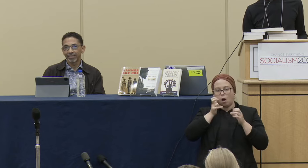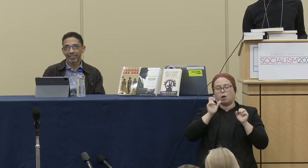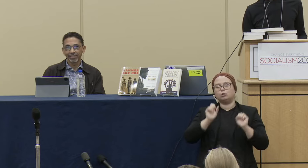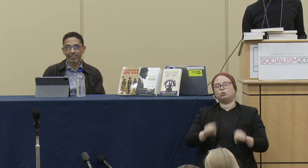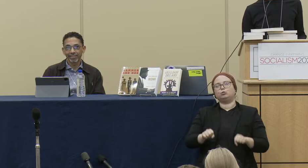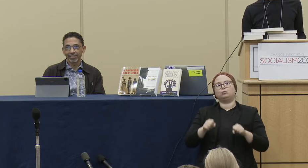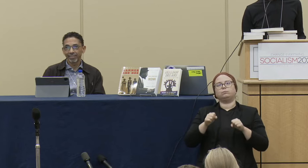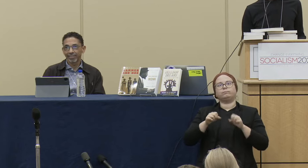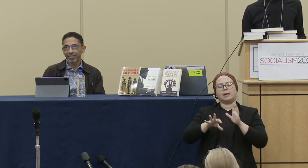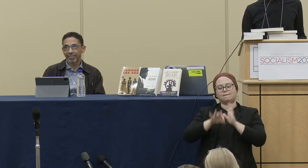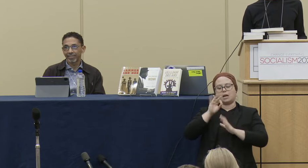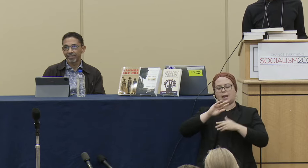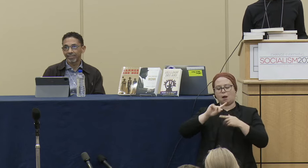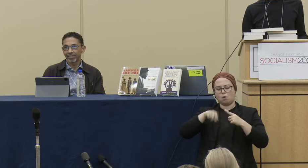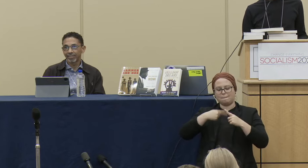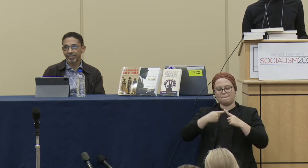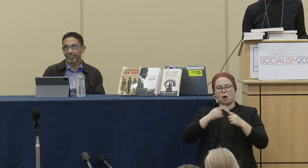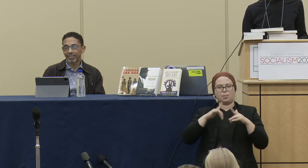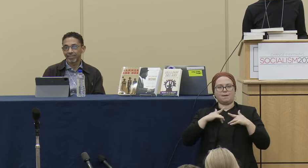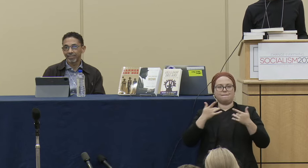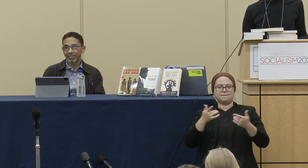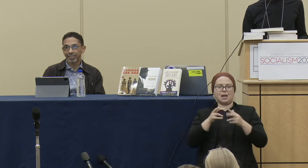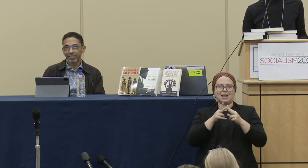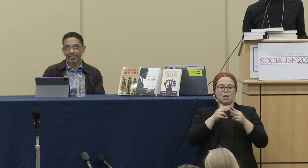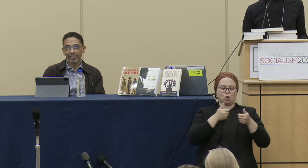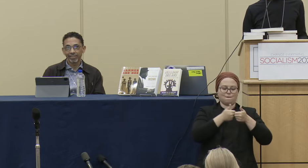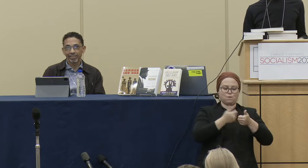about those events from either following Haymarket Books on